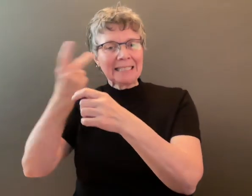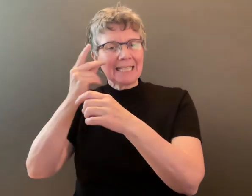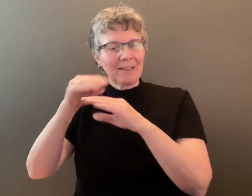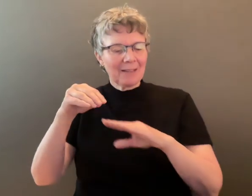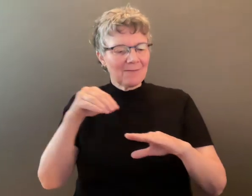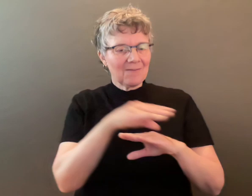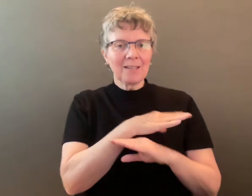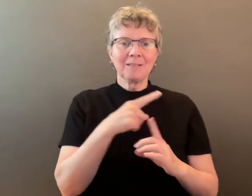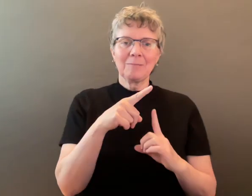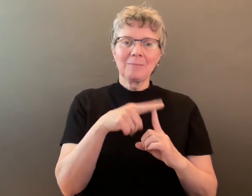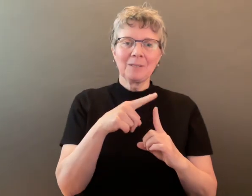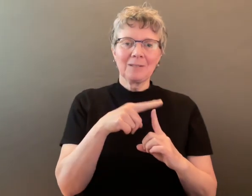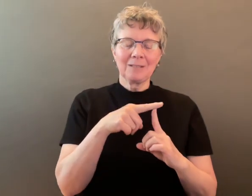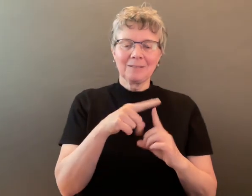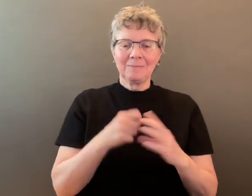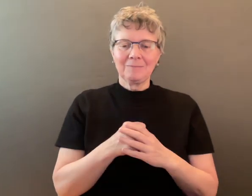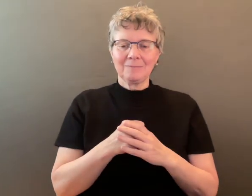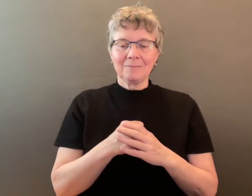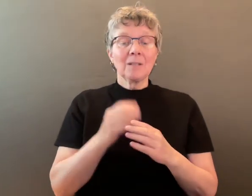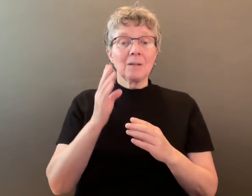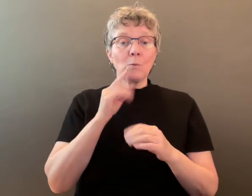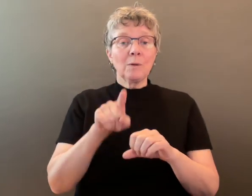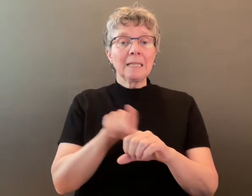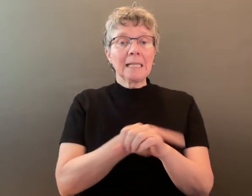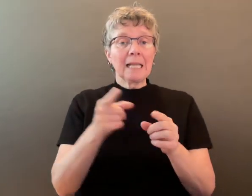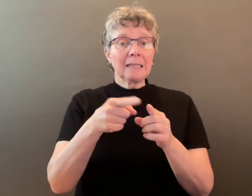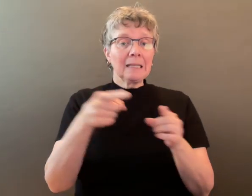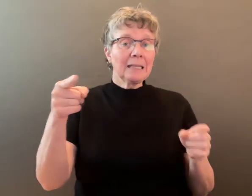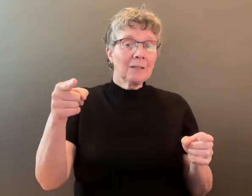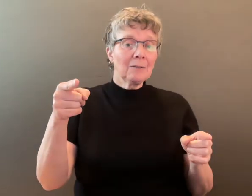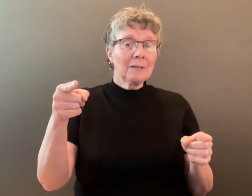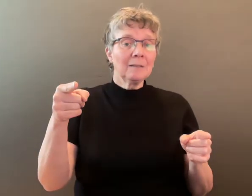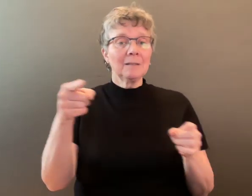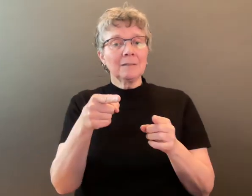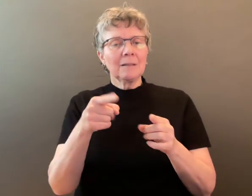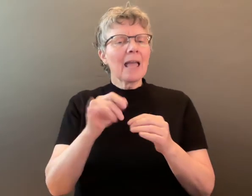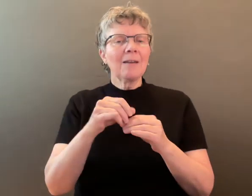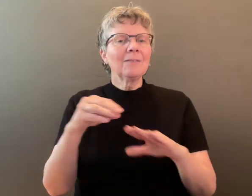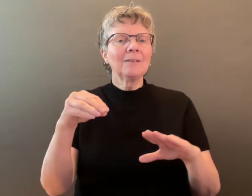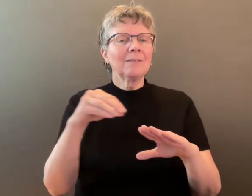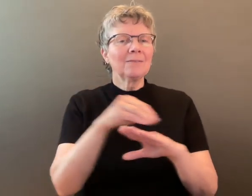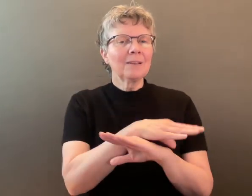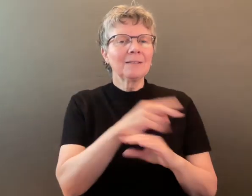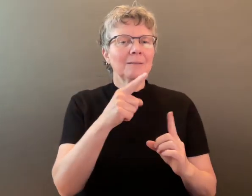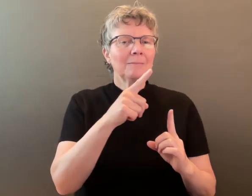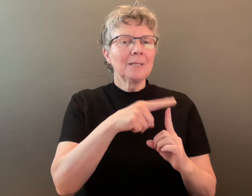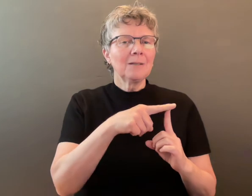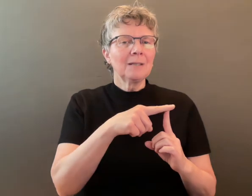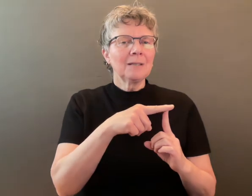does increasing length increase or decrease period? How about decreasing the length? What